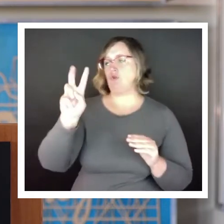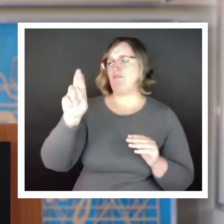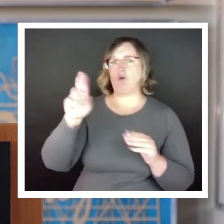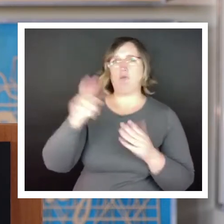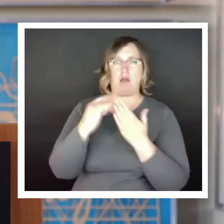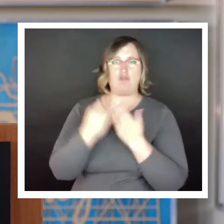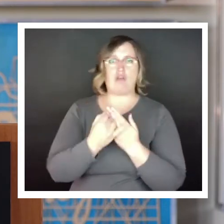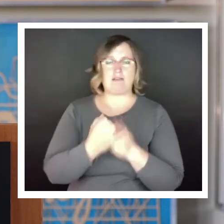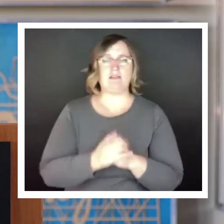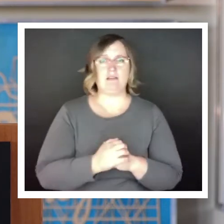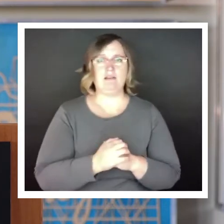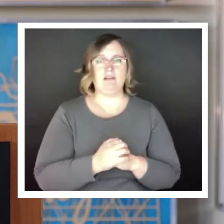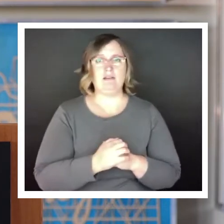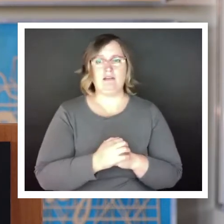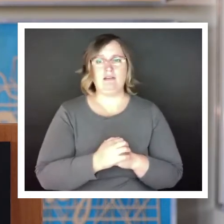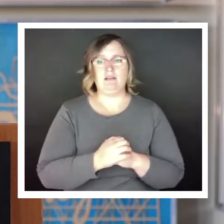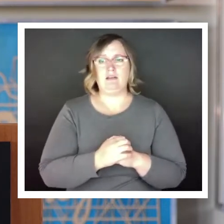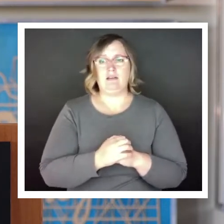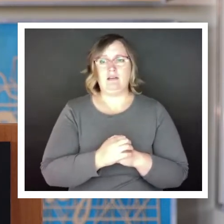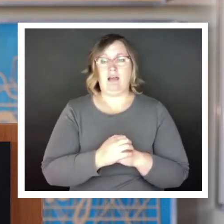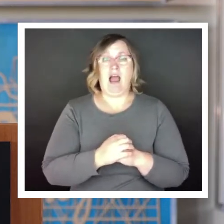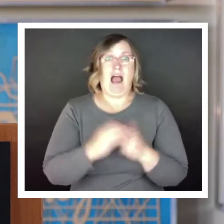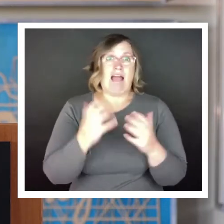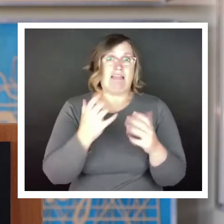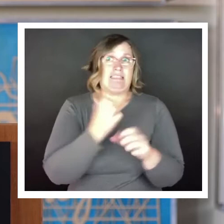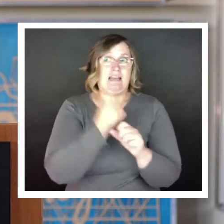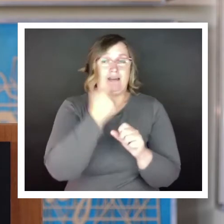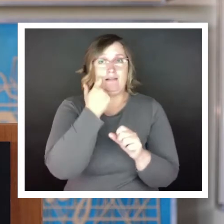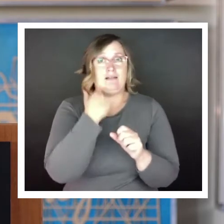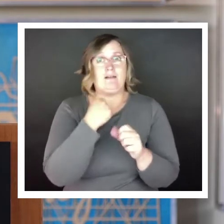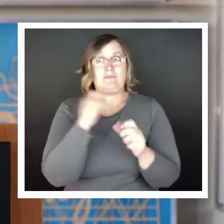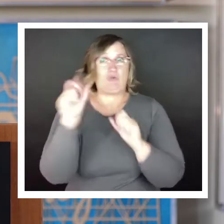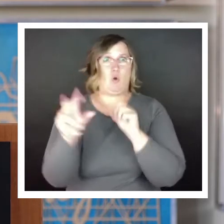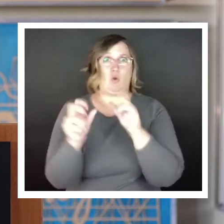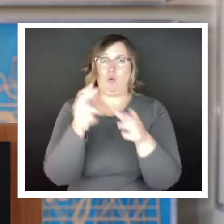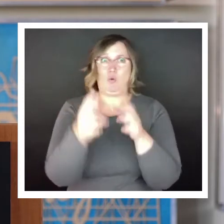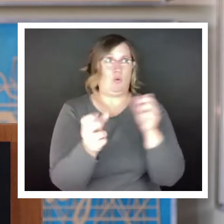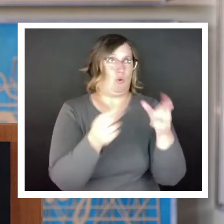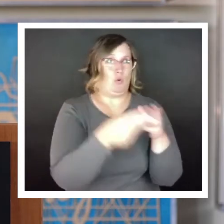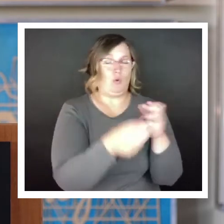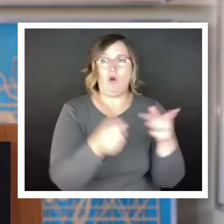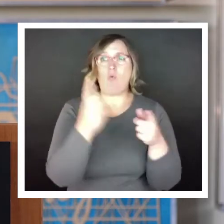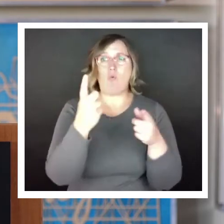I saved a life I hope and that was my hope all along. One kid like my friend Mark.